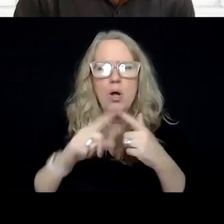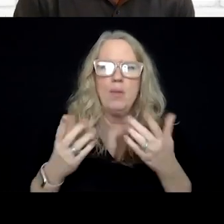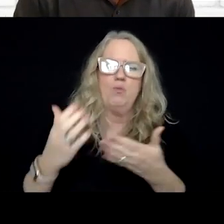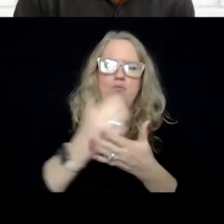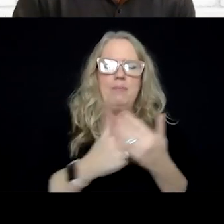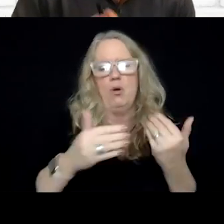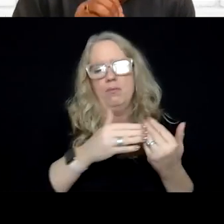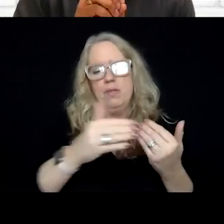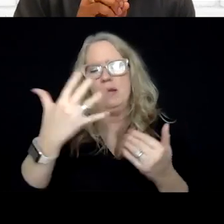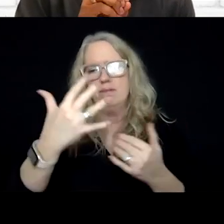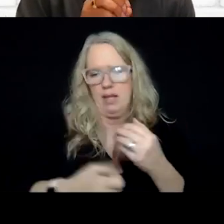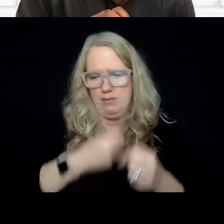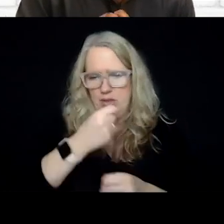YEARS. IF YOU WANT MORE